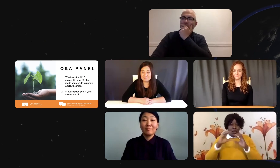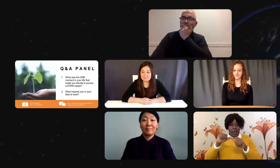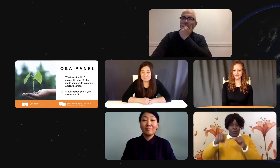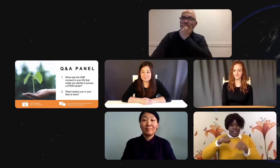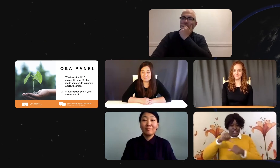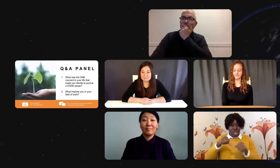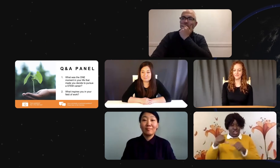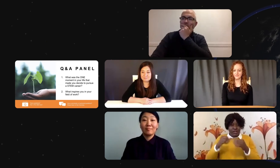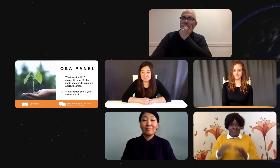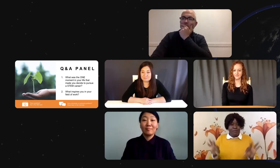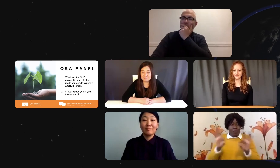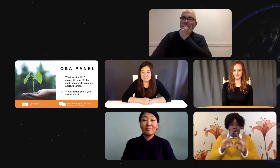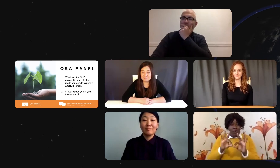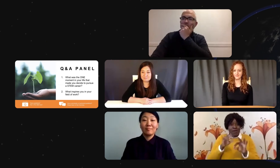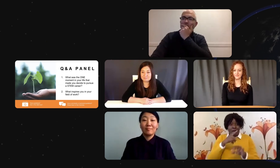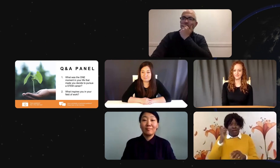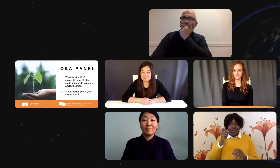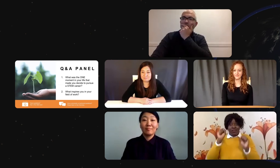They communicate with each other.